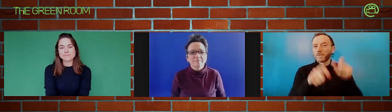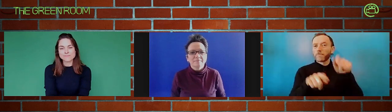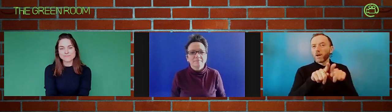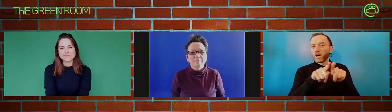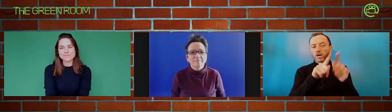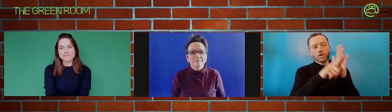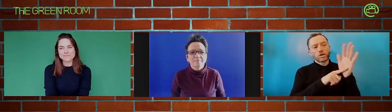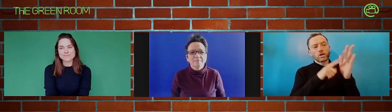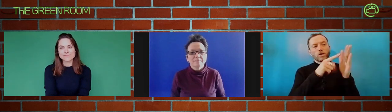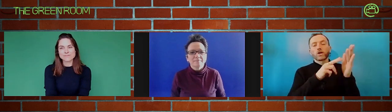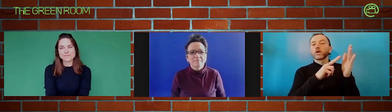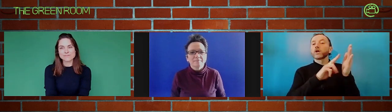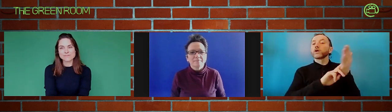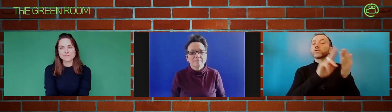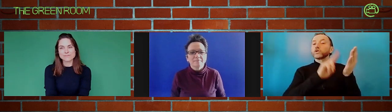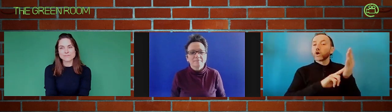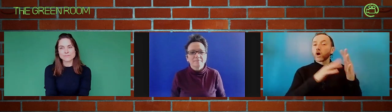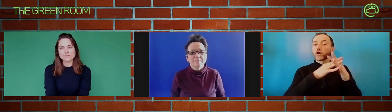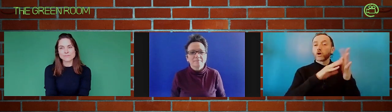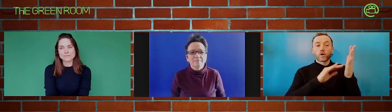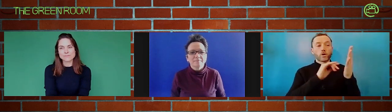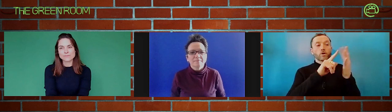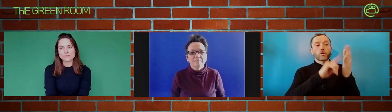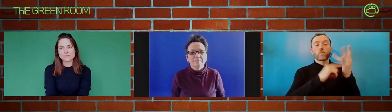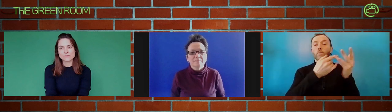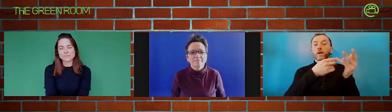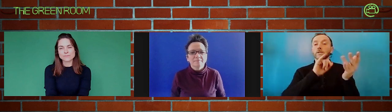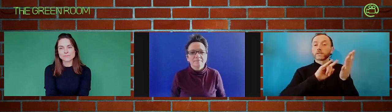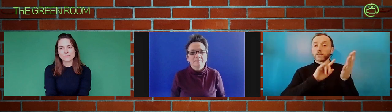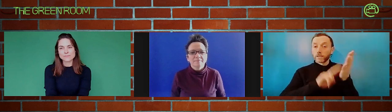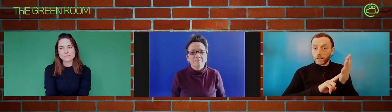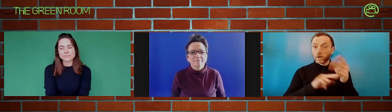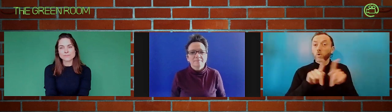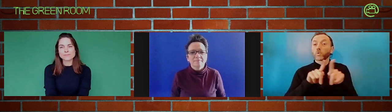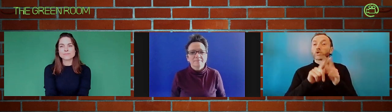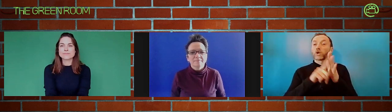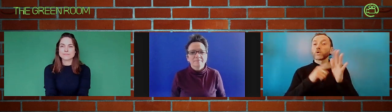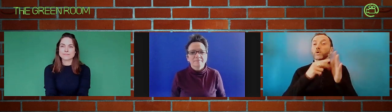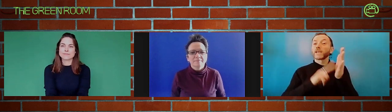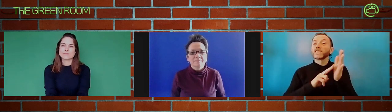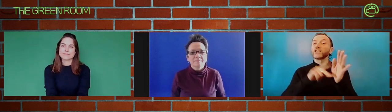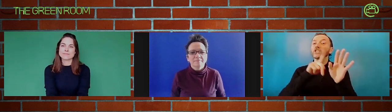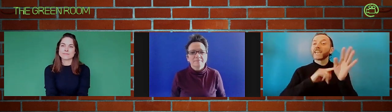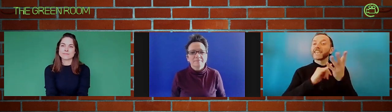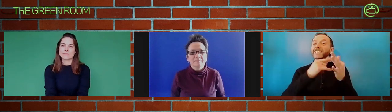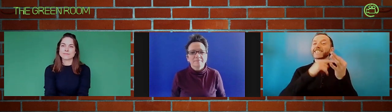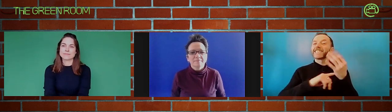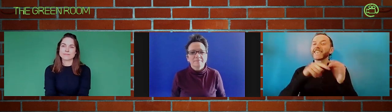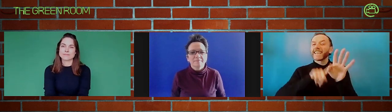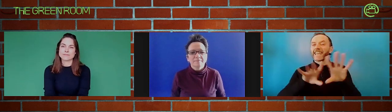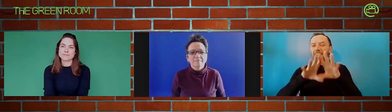I met Jenny Sealey and all the gang at Graeae and so I've just been very